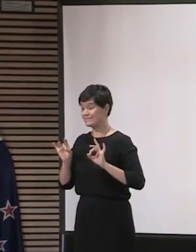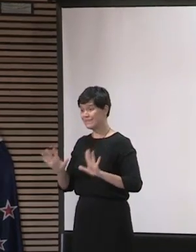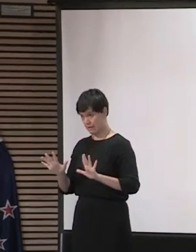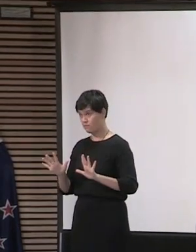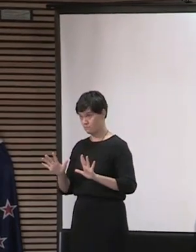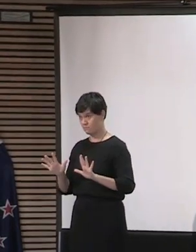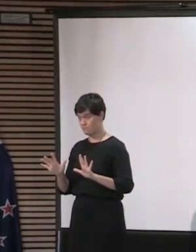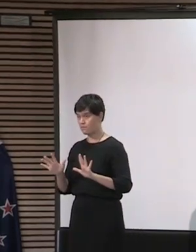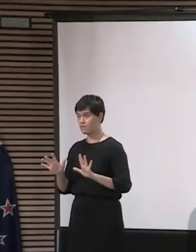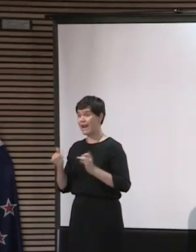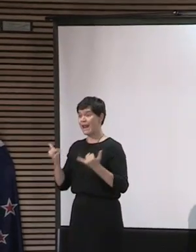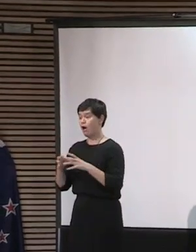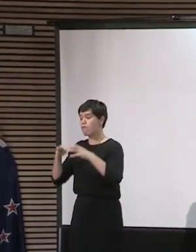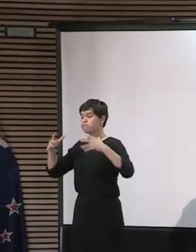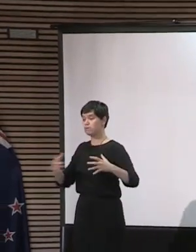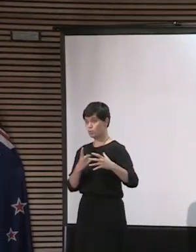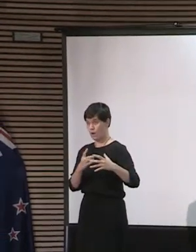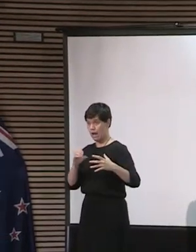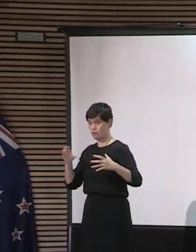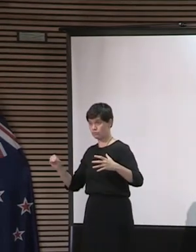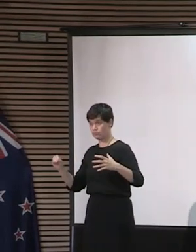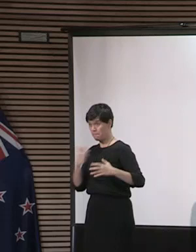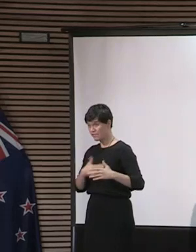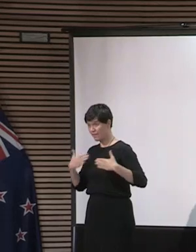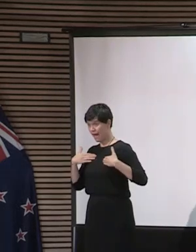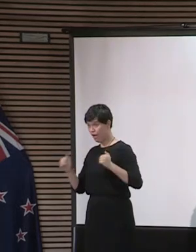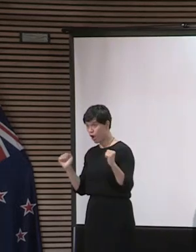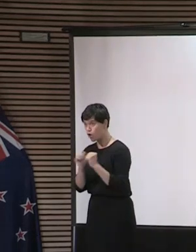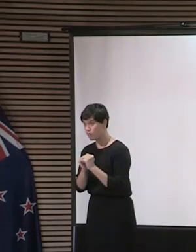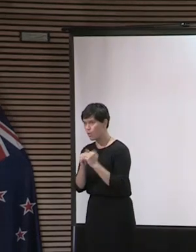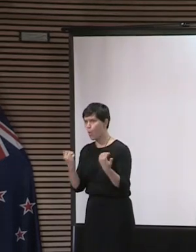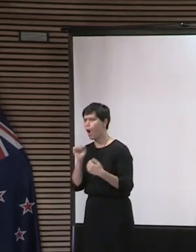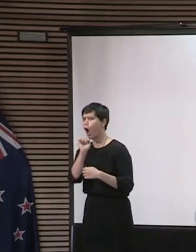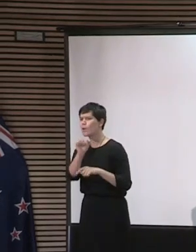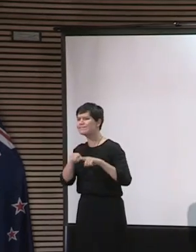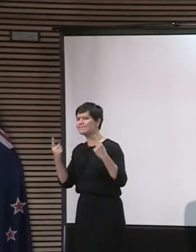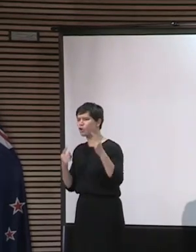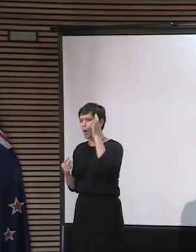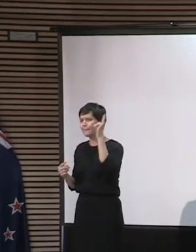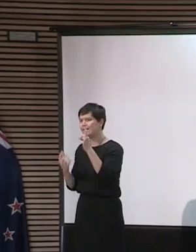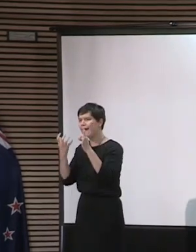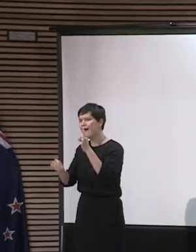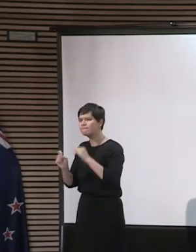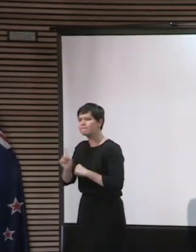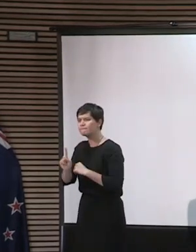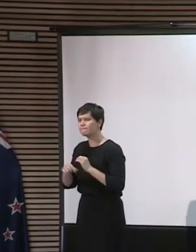The decision to go from 10 to 100 - is that on advice from the Ministry of Health to go to 100, or did